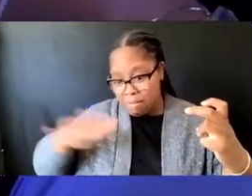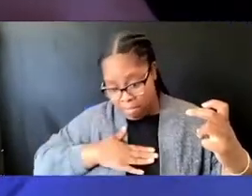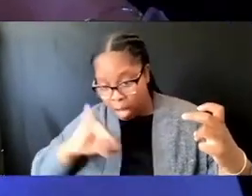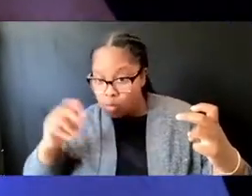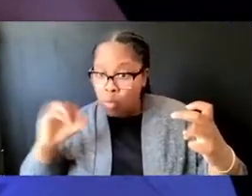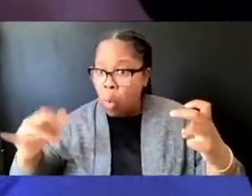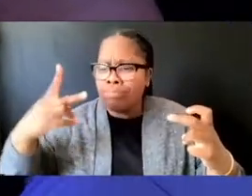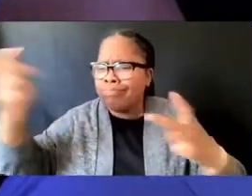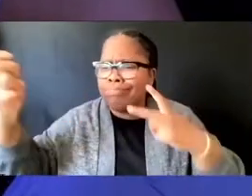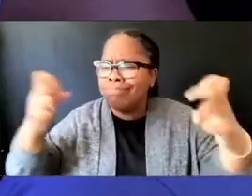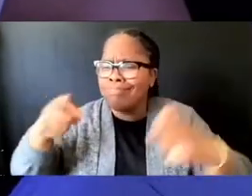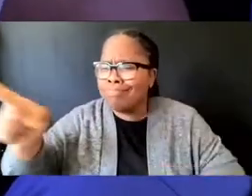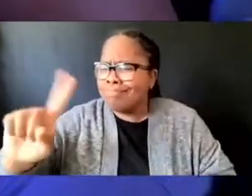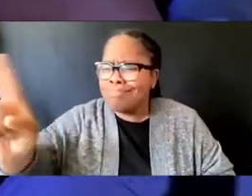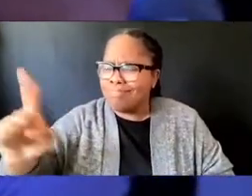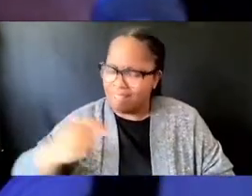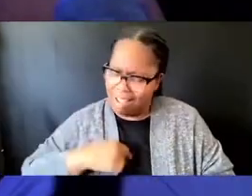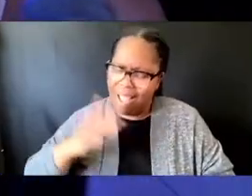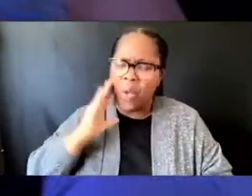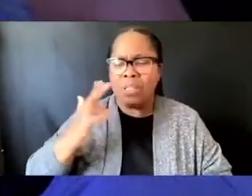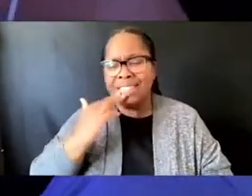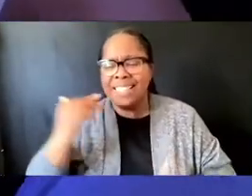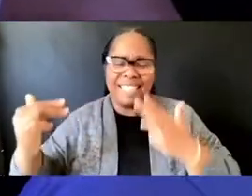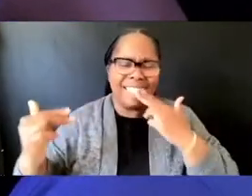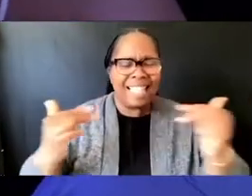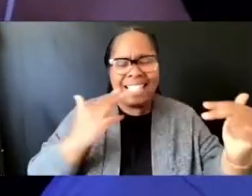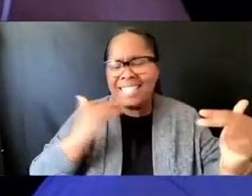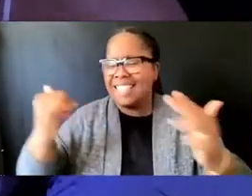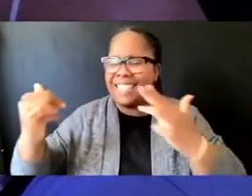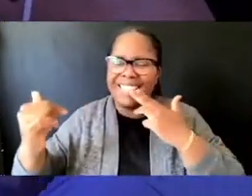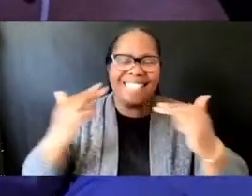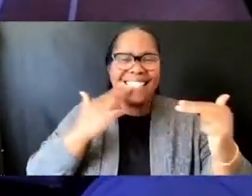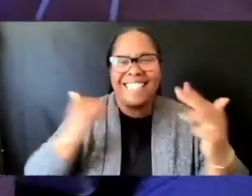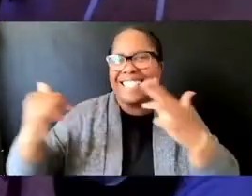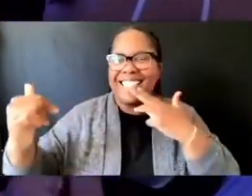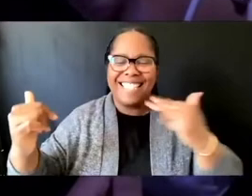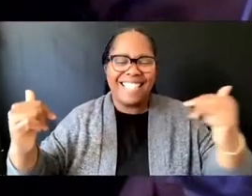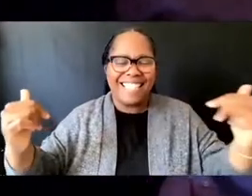I will sing, sing, sing, sing, sing, sing, sing, sing